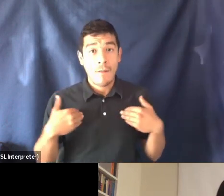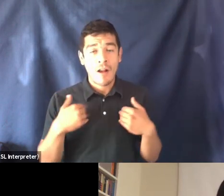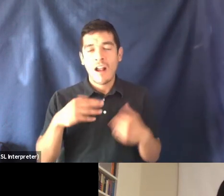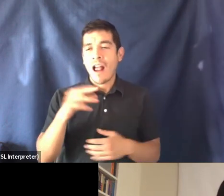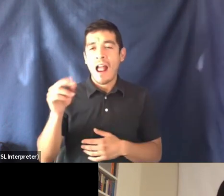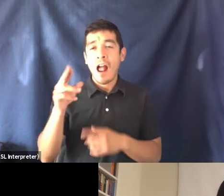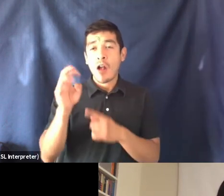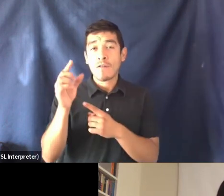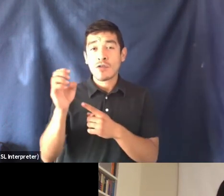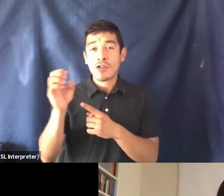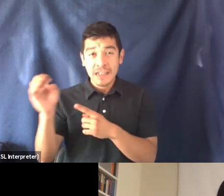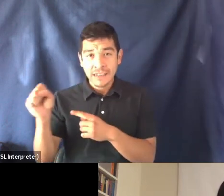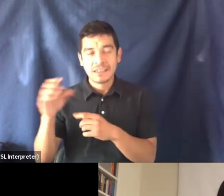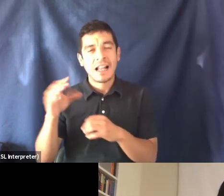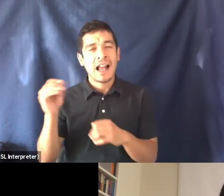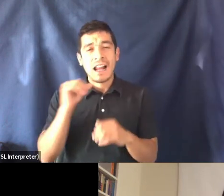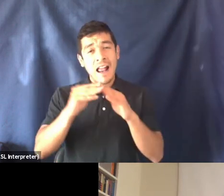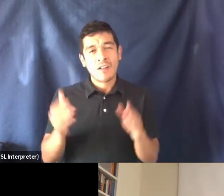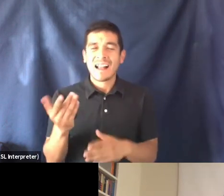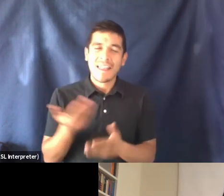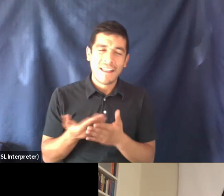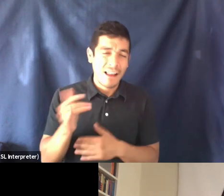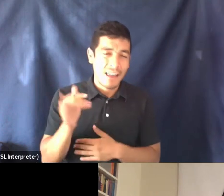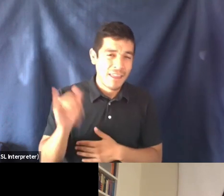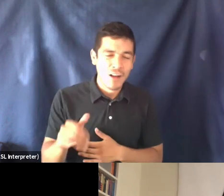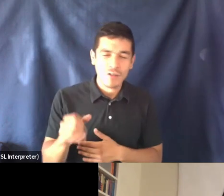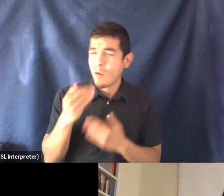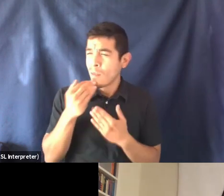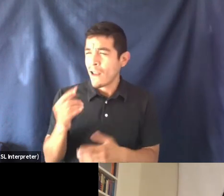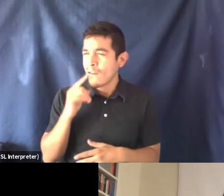So thank you, for this beautiful observational film.